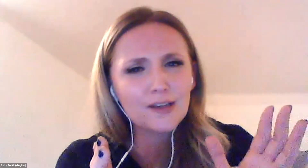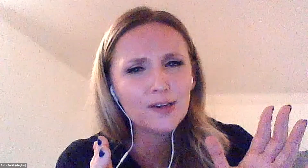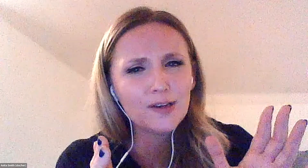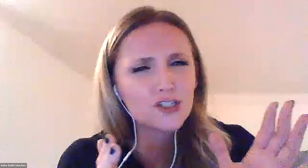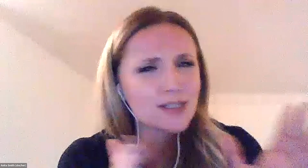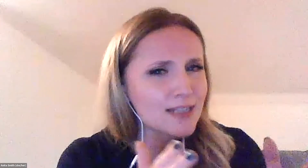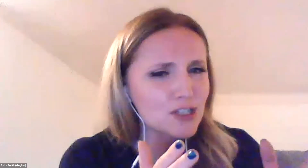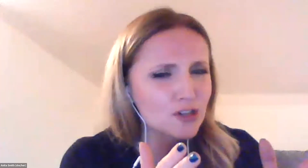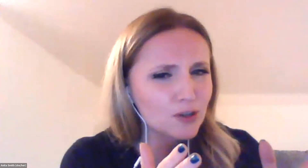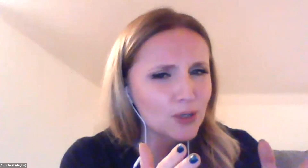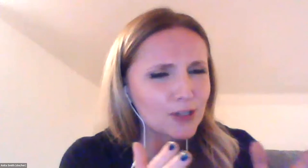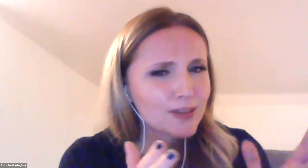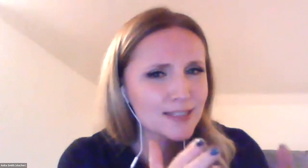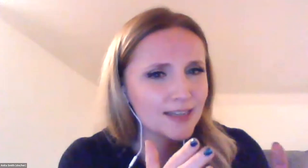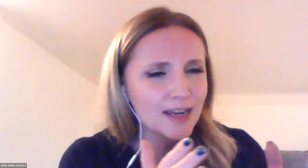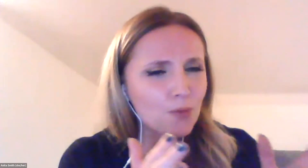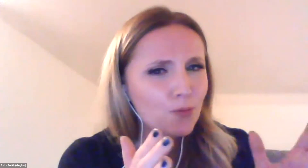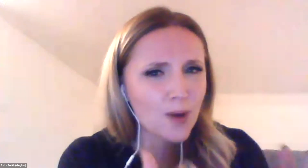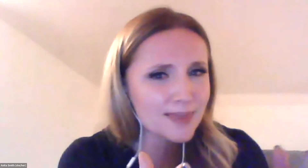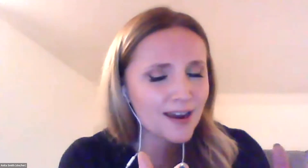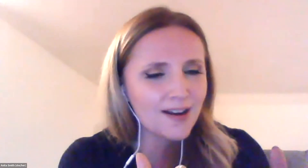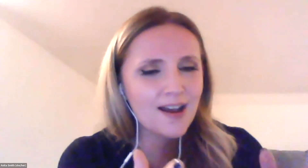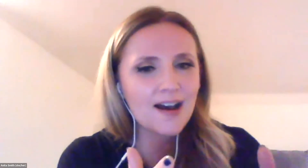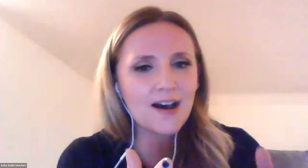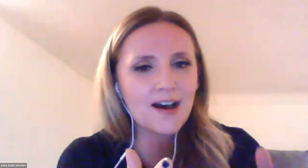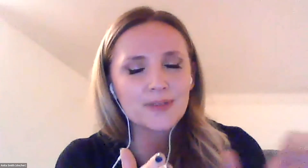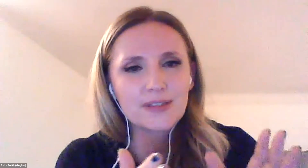you just have to turn the corner, that's it, and we're right there.